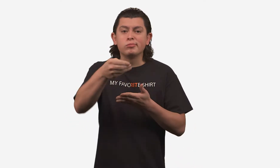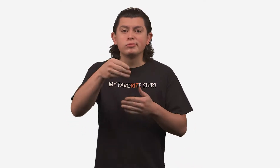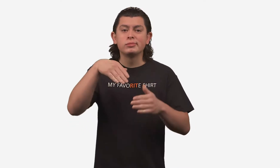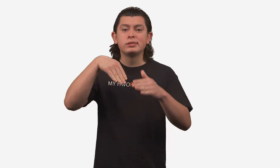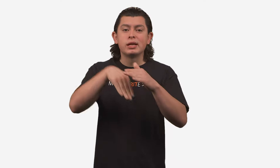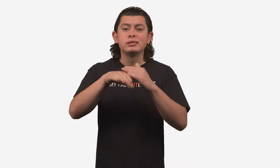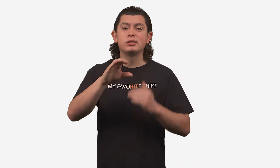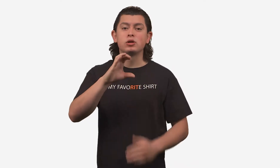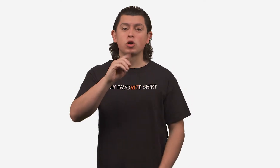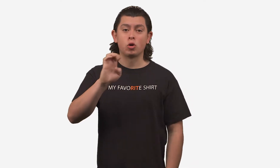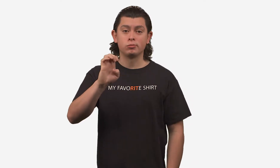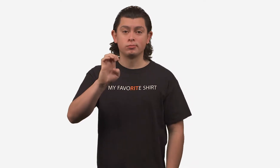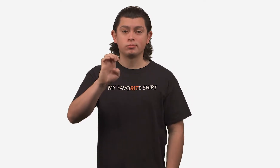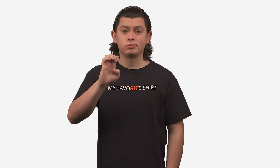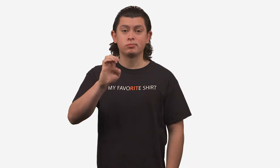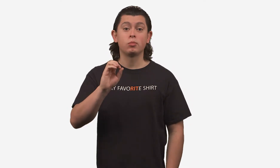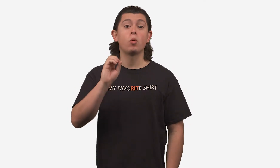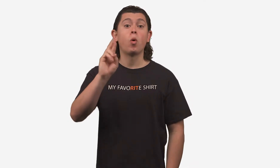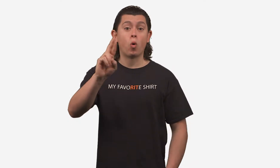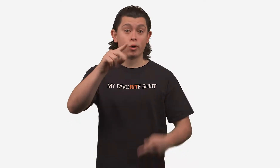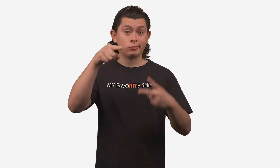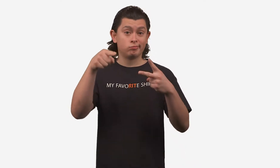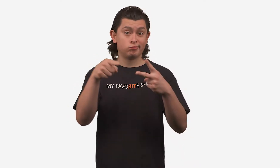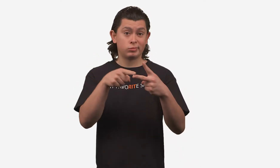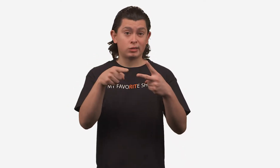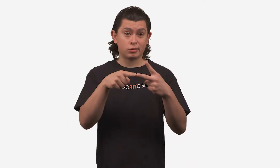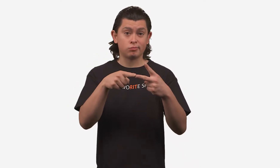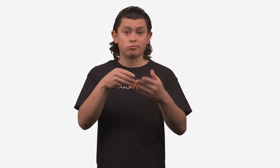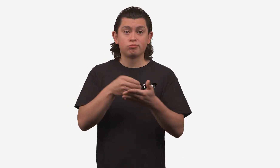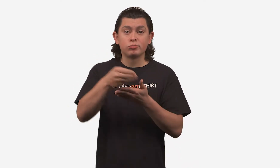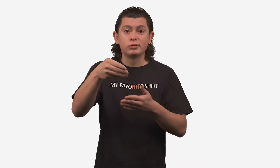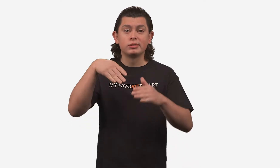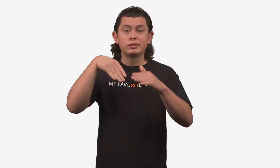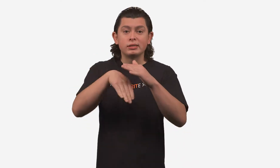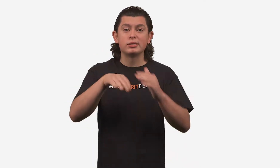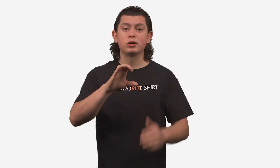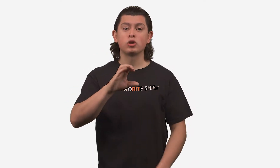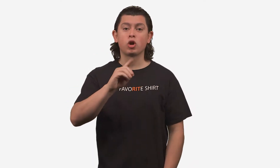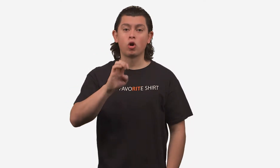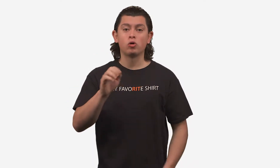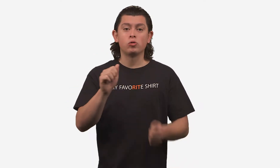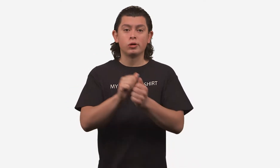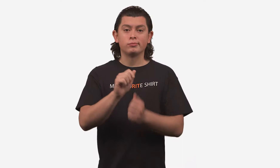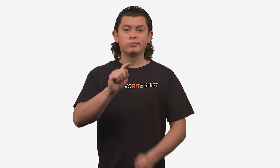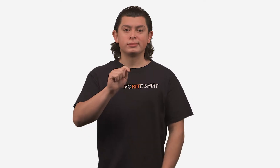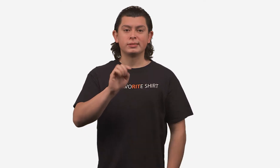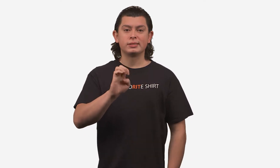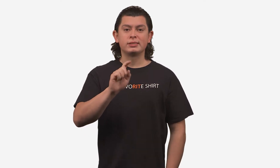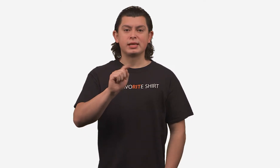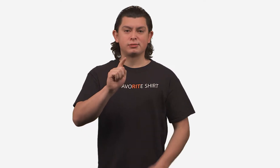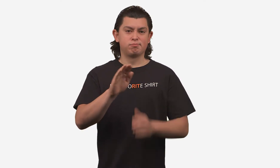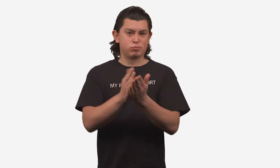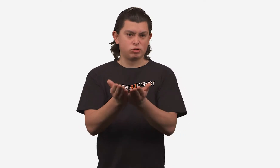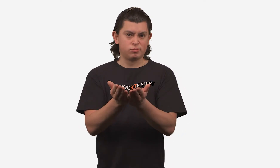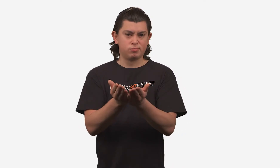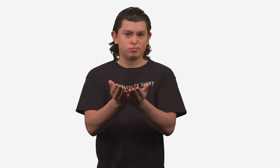ONE FOR ONLY PURCHASING THE ACCESS CODE AND THE SECOND OPTION OF PURCHASING THE ACCESS CODE